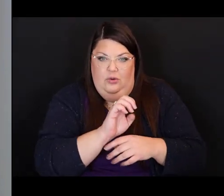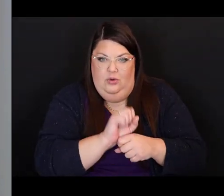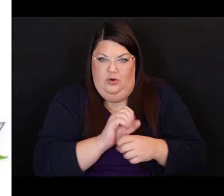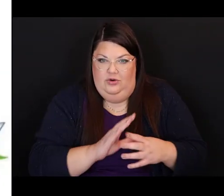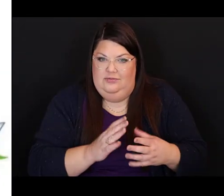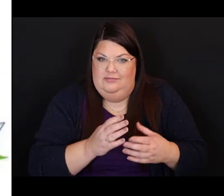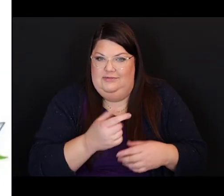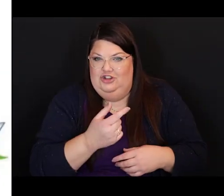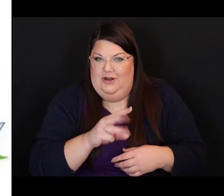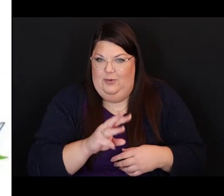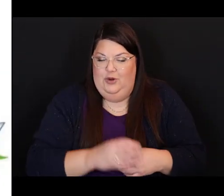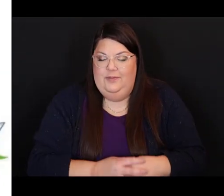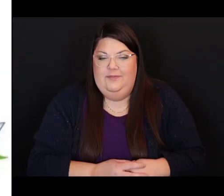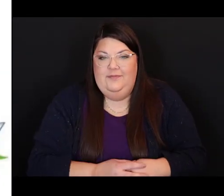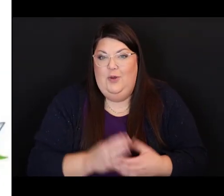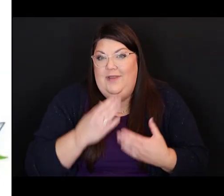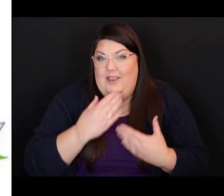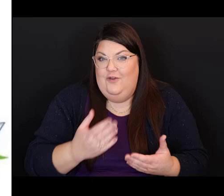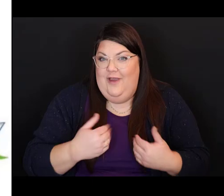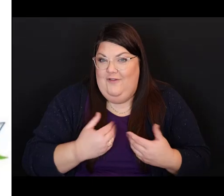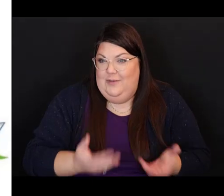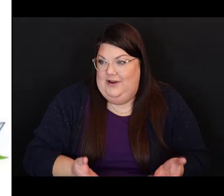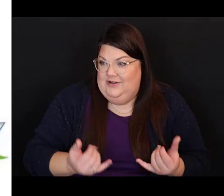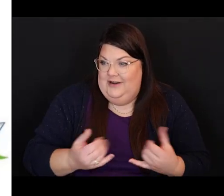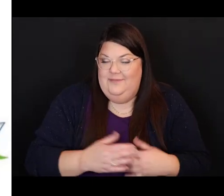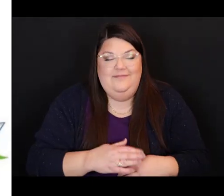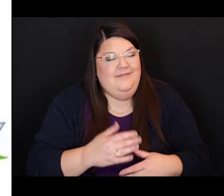[Heather] Fantastic. We're really excited to have you here. John is